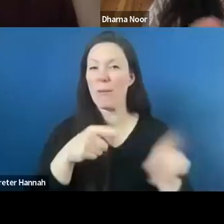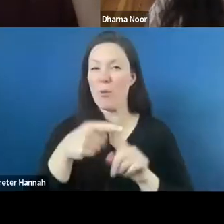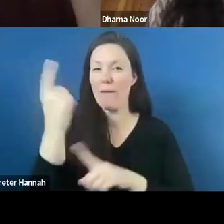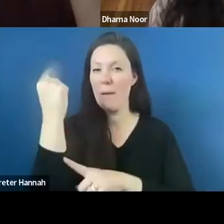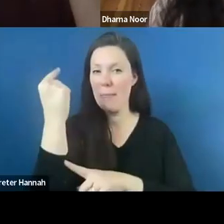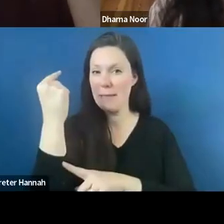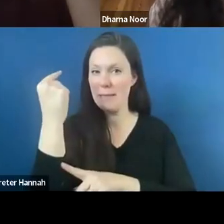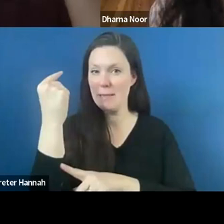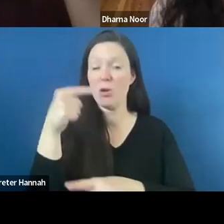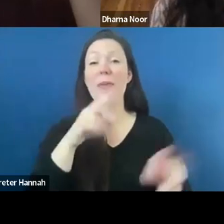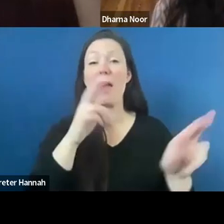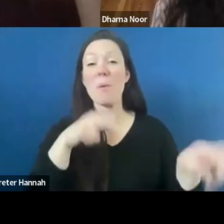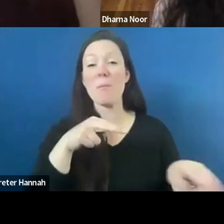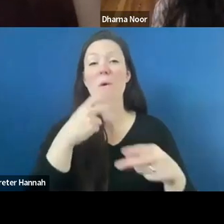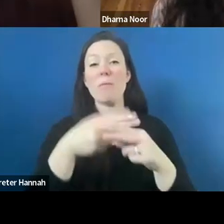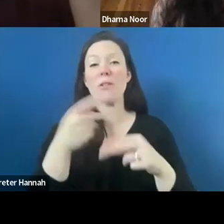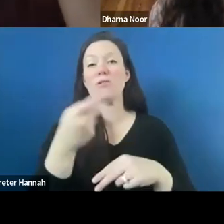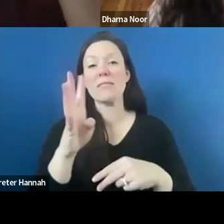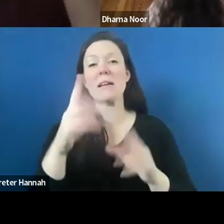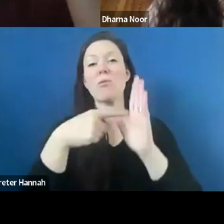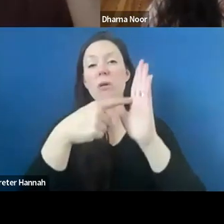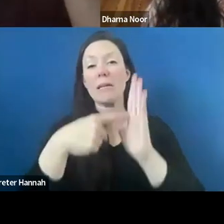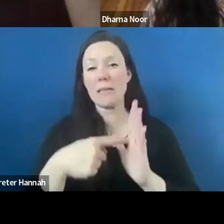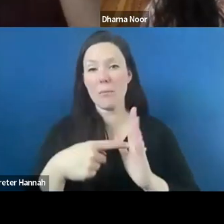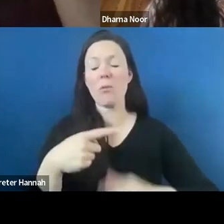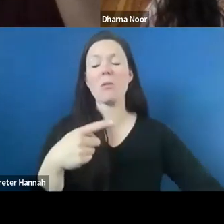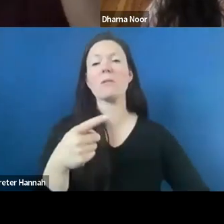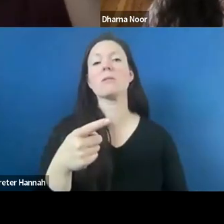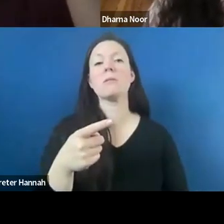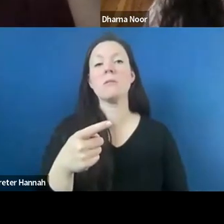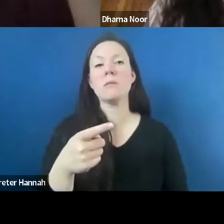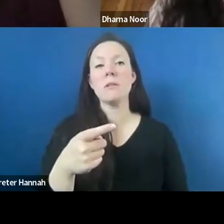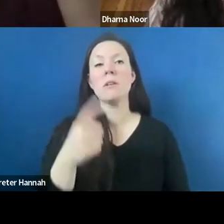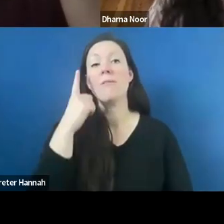which highlighted a number of different examples that could be repeated. You know, for instance, in the 1970s,